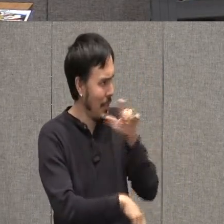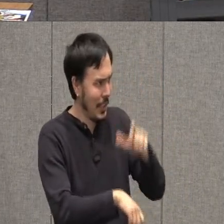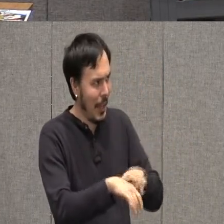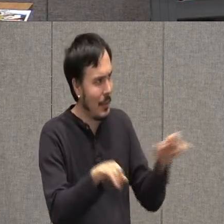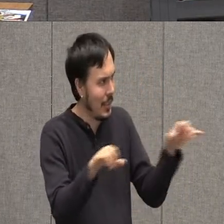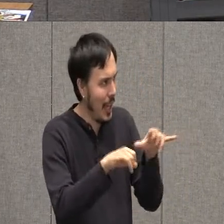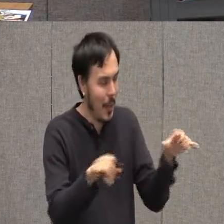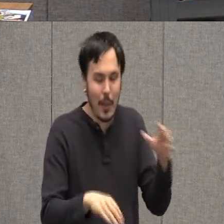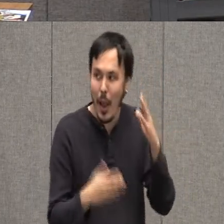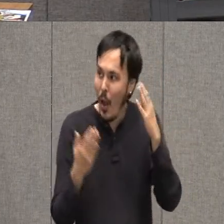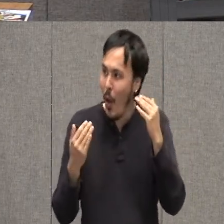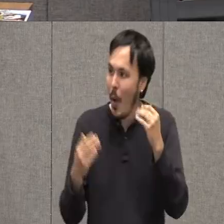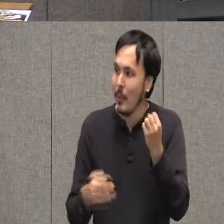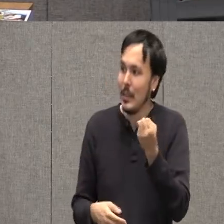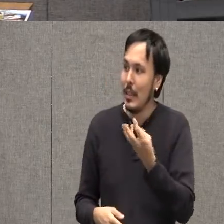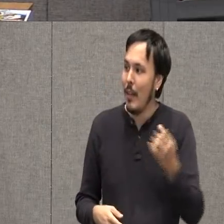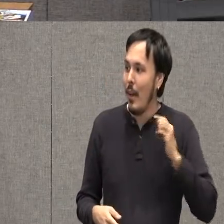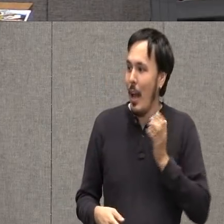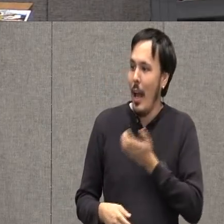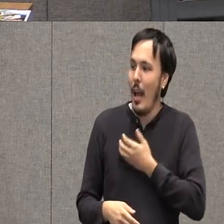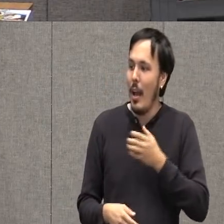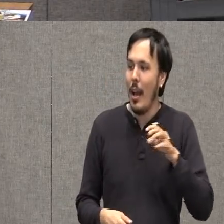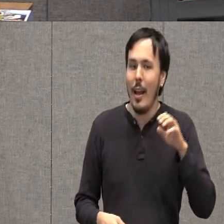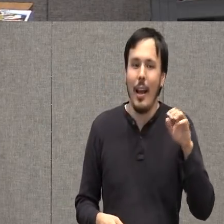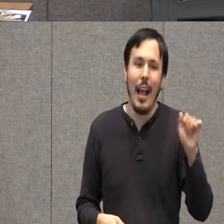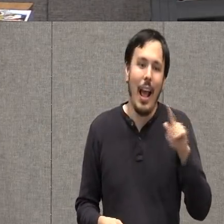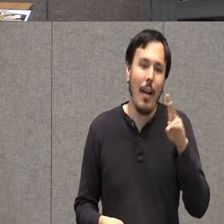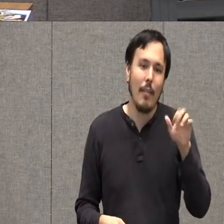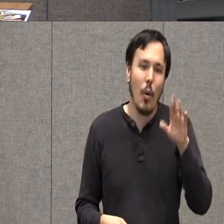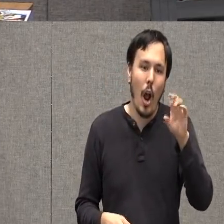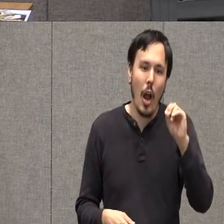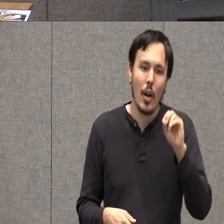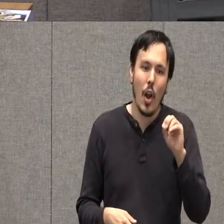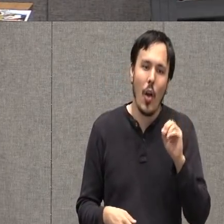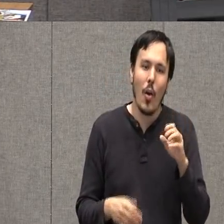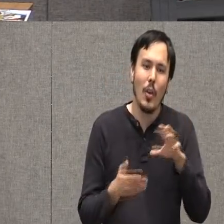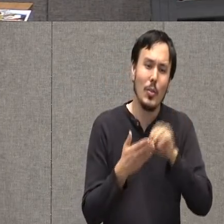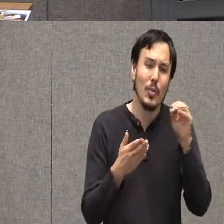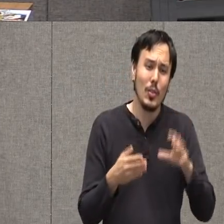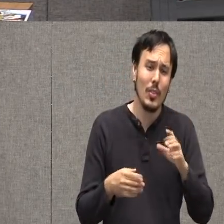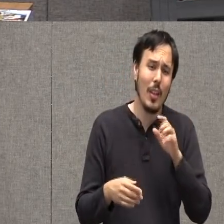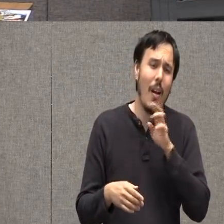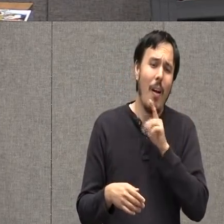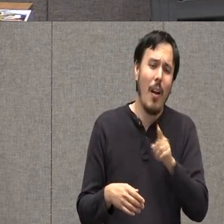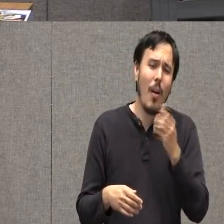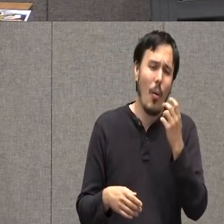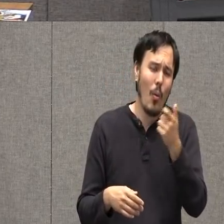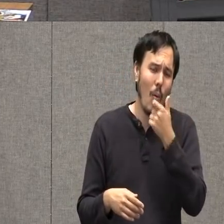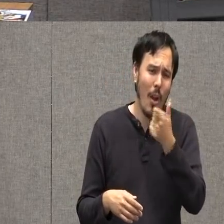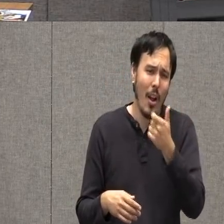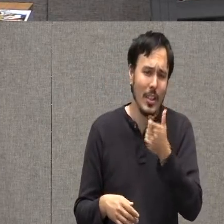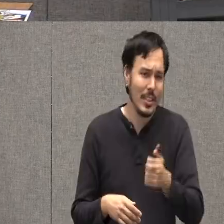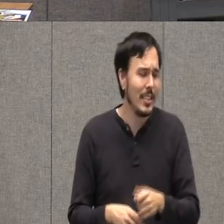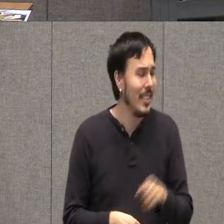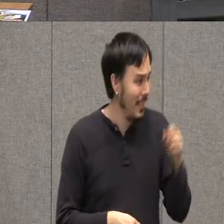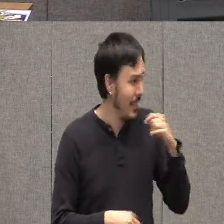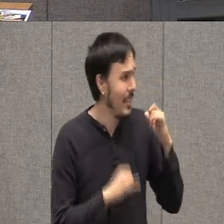I hope some of our Alvarado kids are watching this. I hope so, too. [Ley] I miss them so much. Me too. And Ms. Ley, I think we need to do more